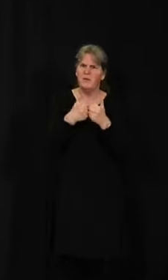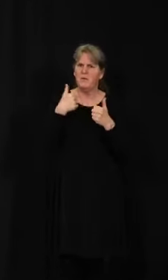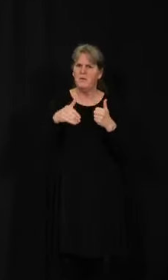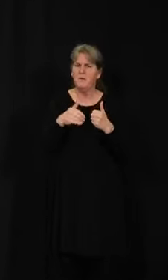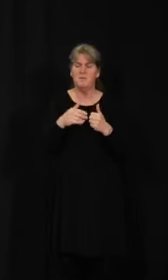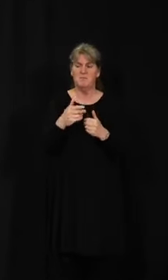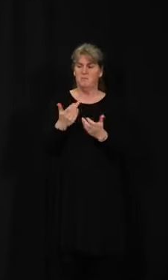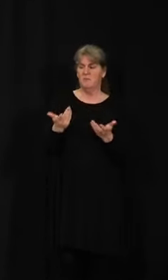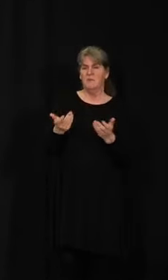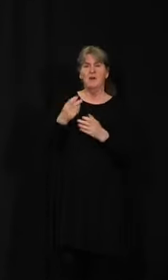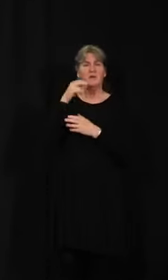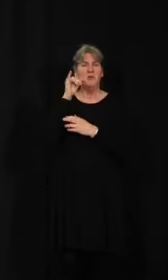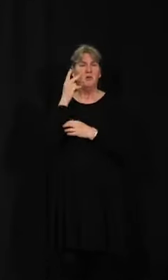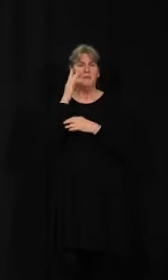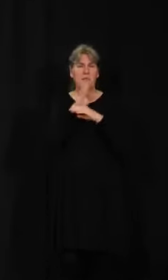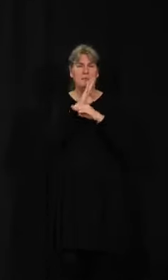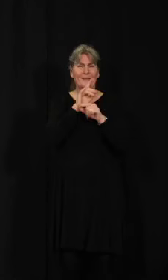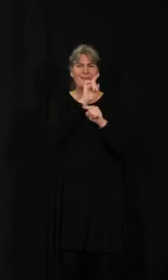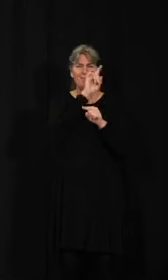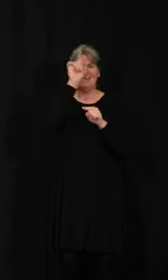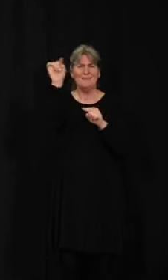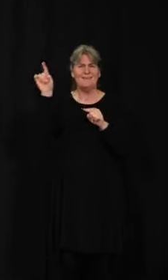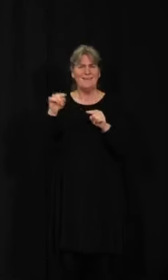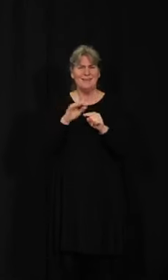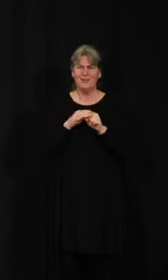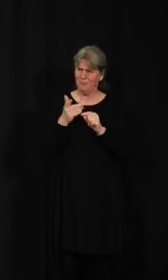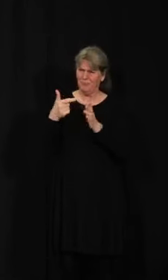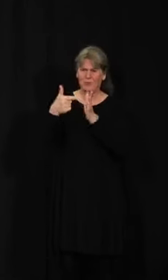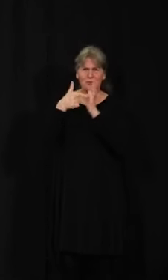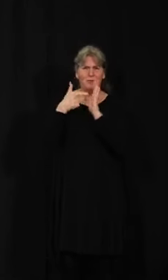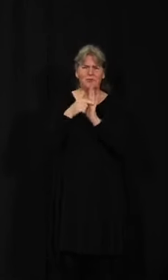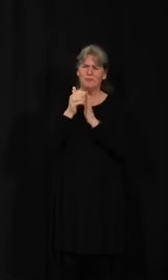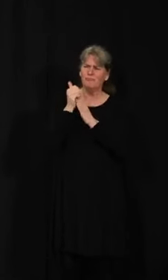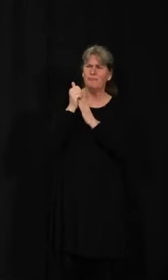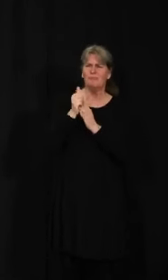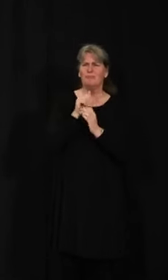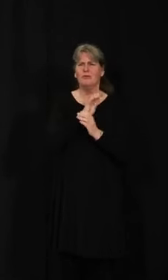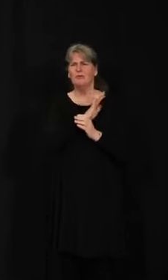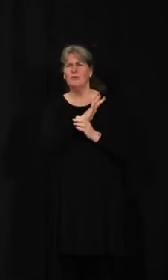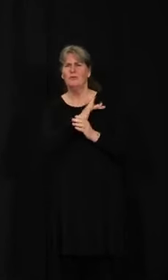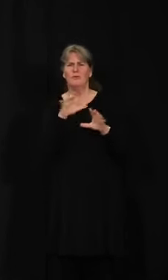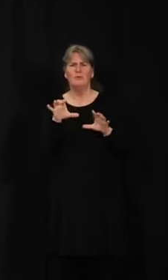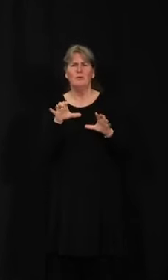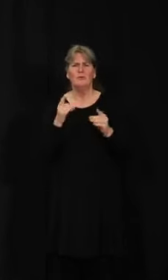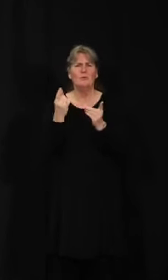businesses across the territory demonstrating leadership with